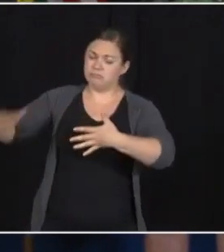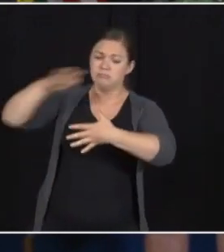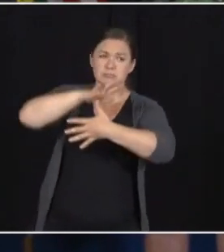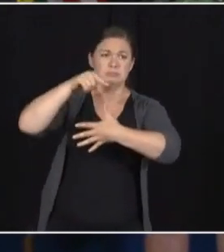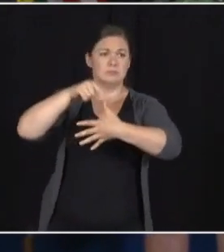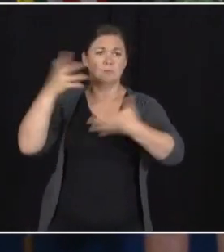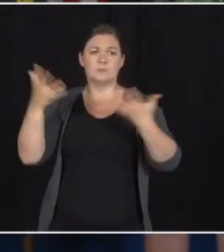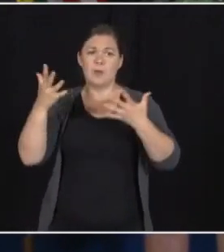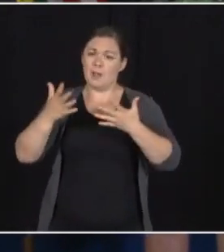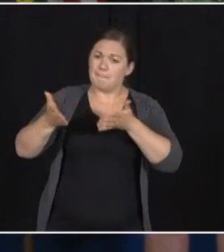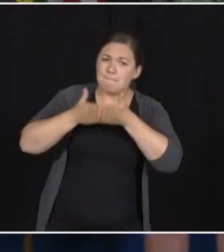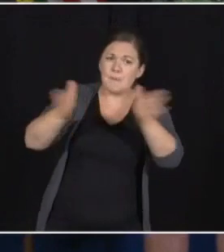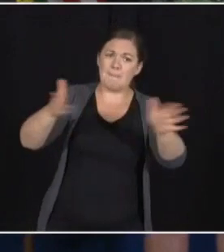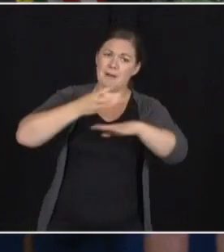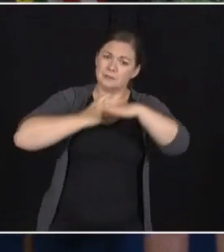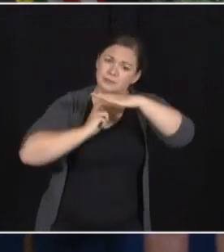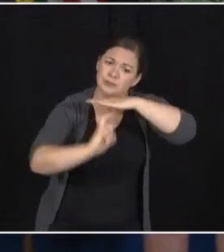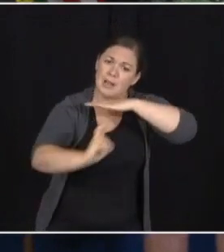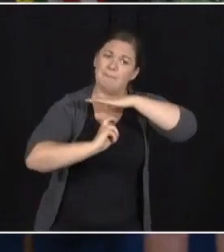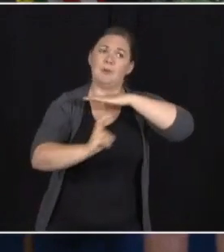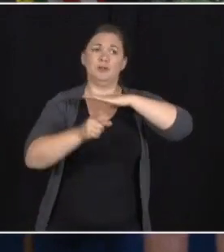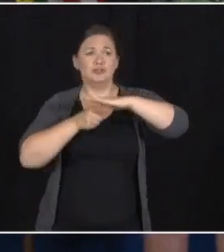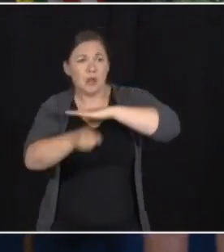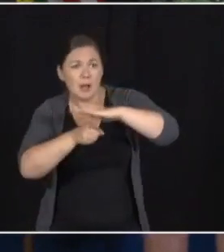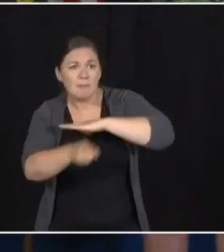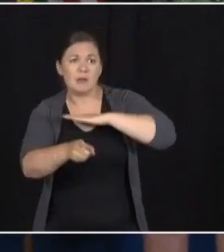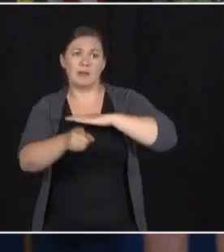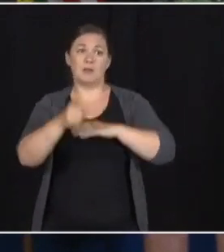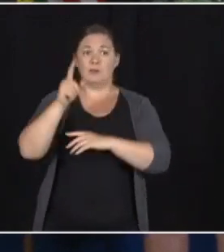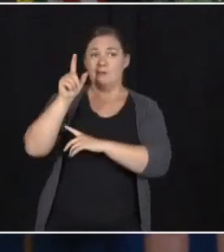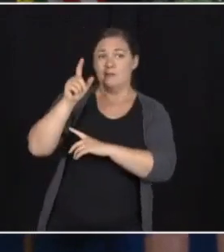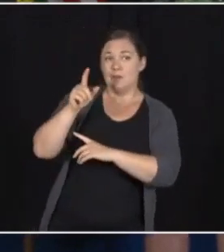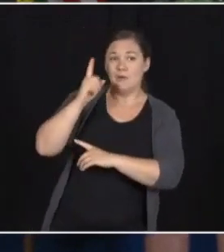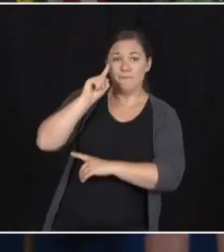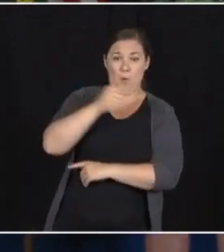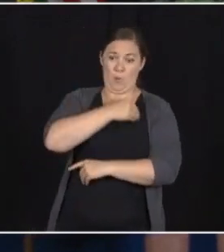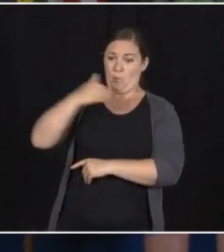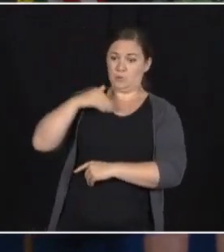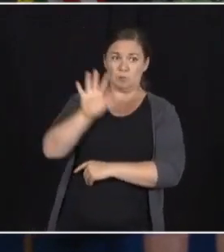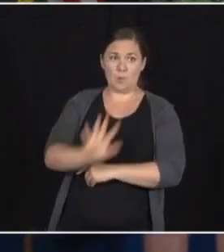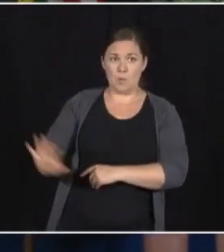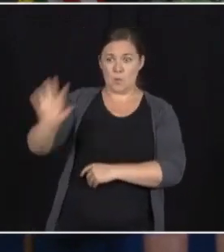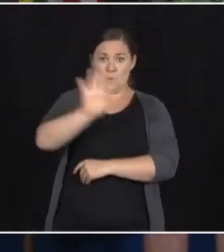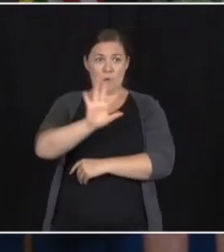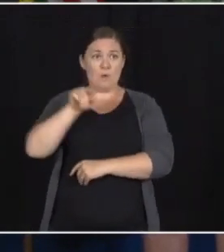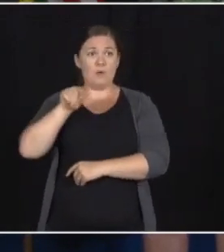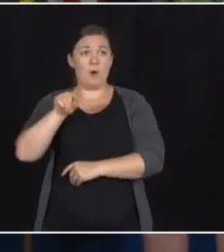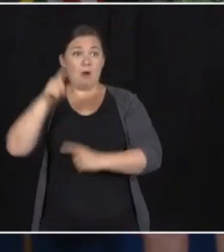Under the leadership of Premier Ford administer Mulroney, we have made public transit a top priority in the GTA. We have